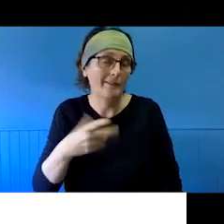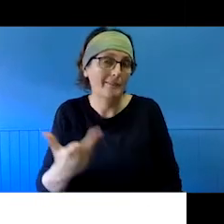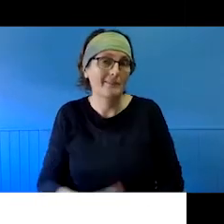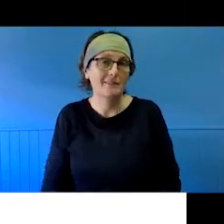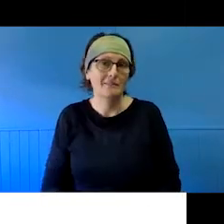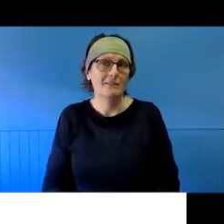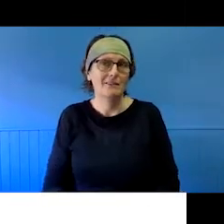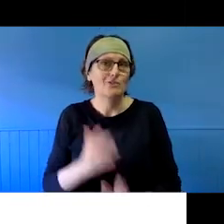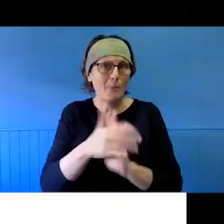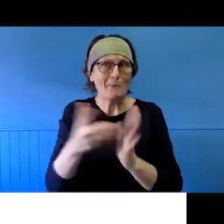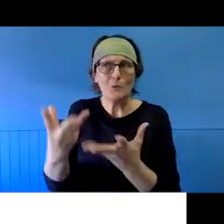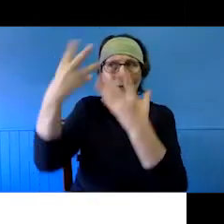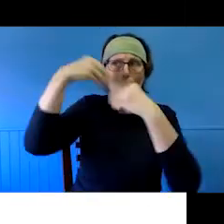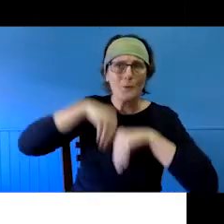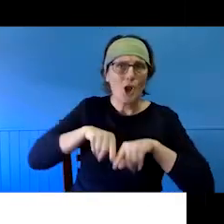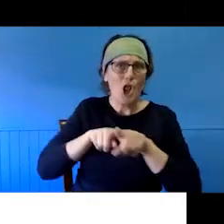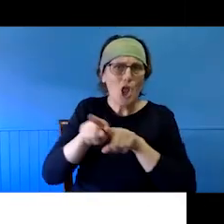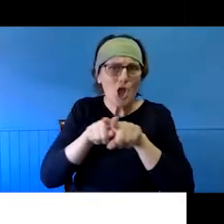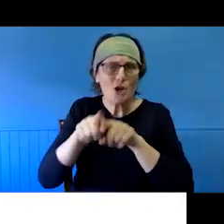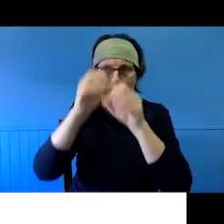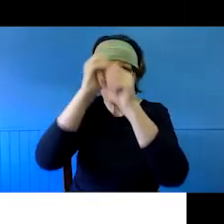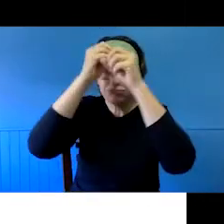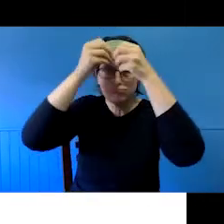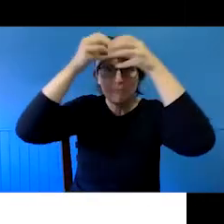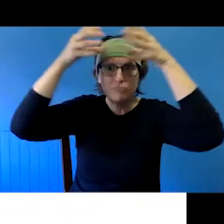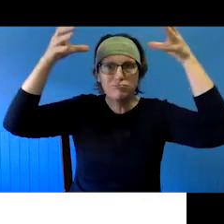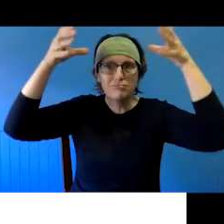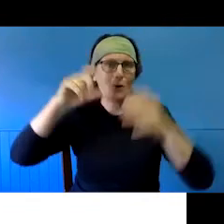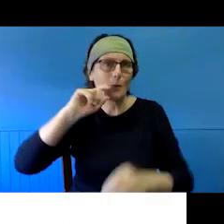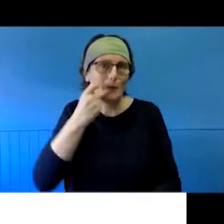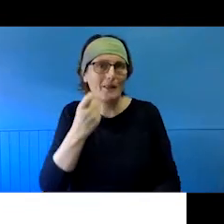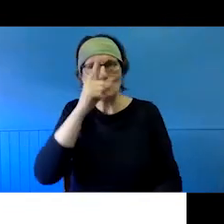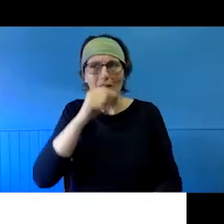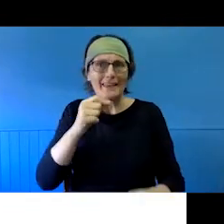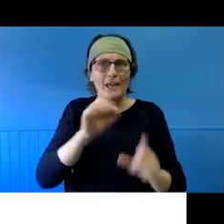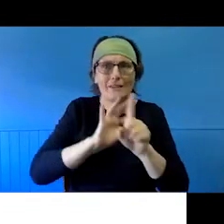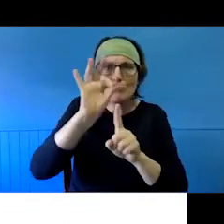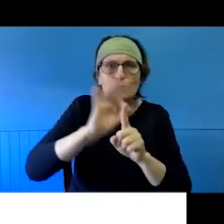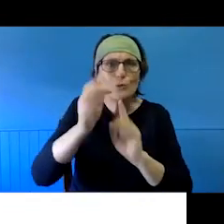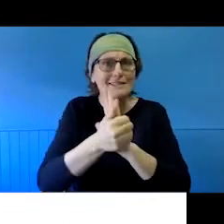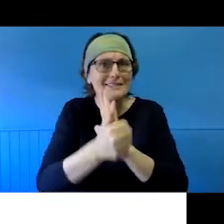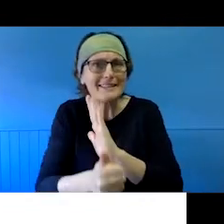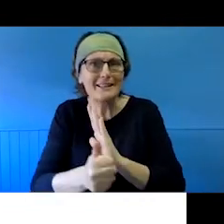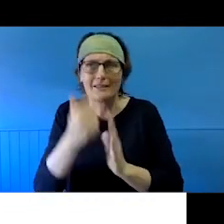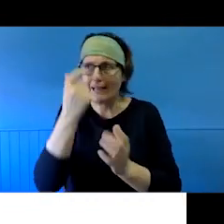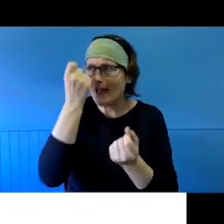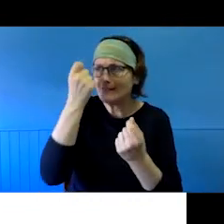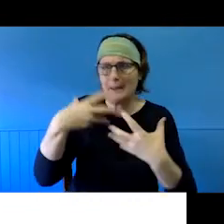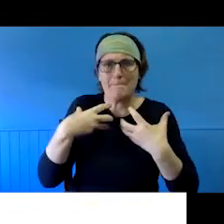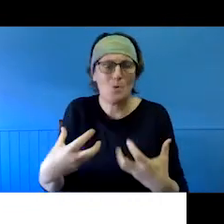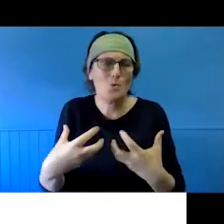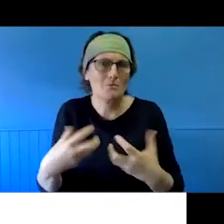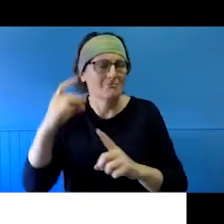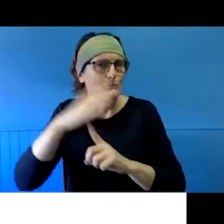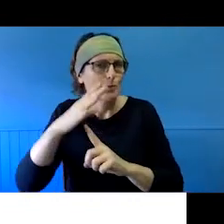answer is to learn, to expand their music performance abilities, knowledge and understanding.